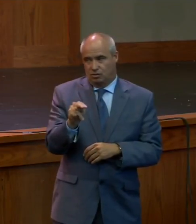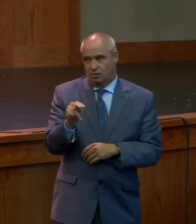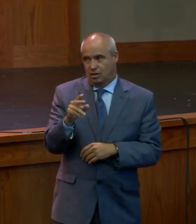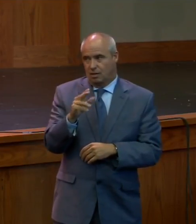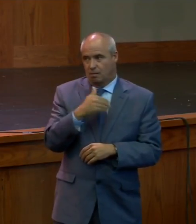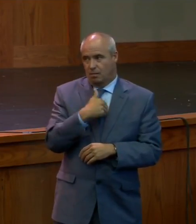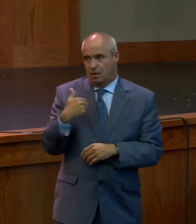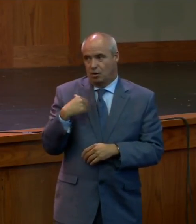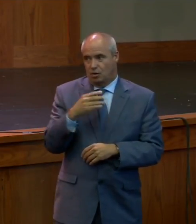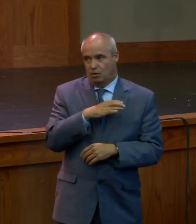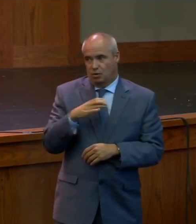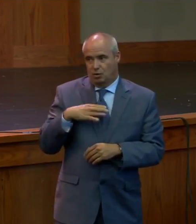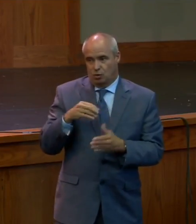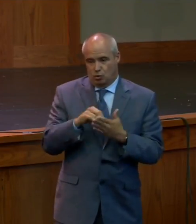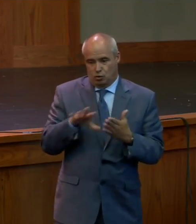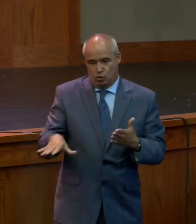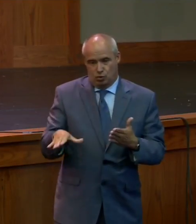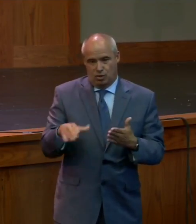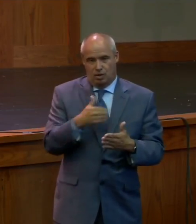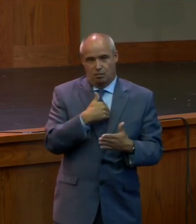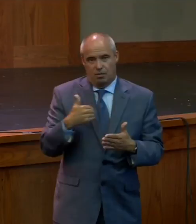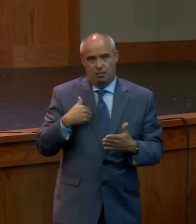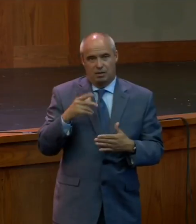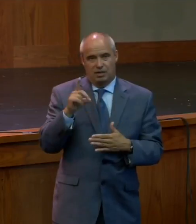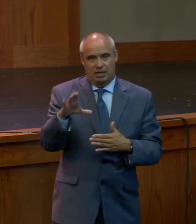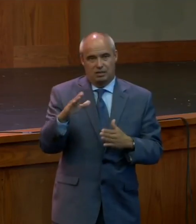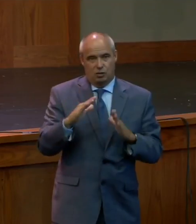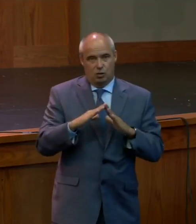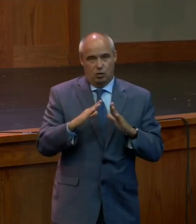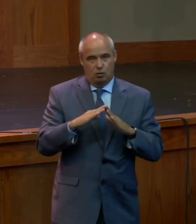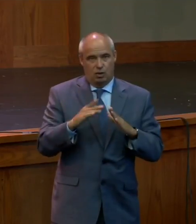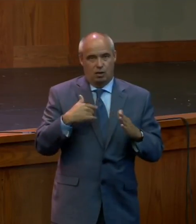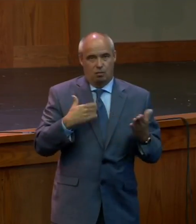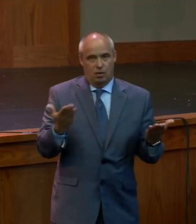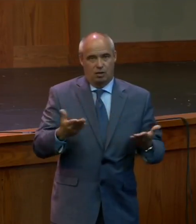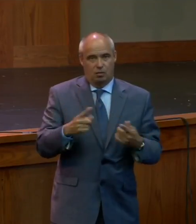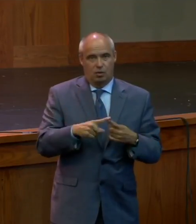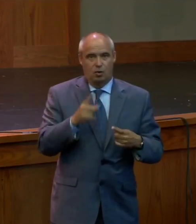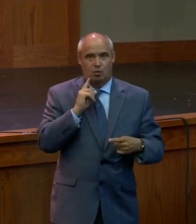OF THE D.C. COMMUNITY, I AM A CARD-CARRYING REPUBLICAN.